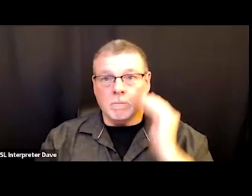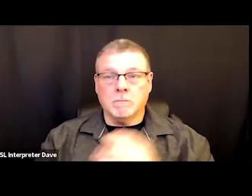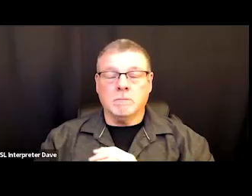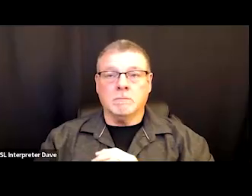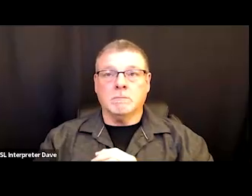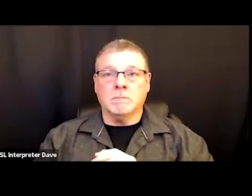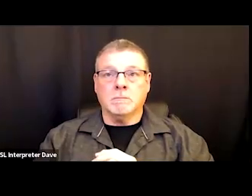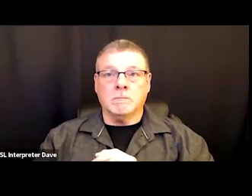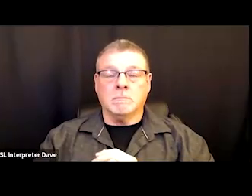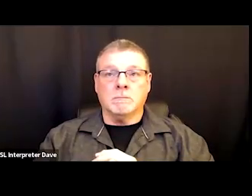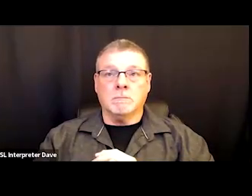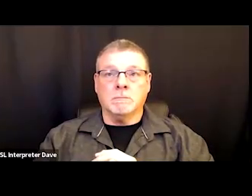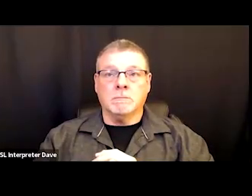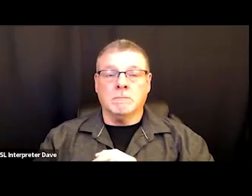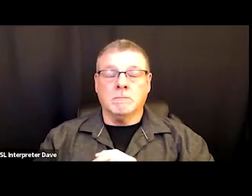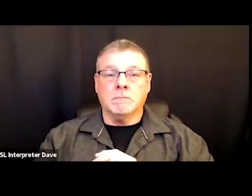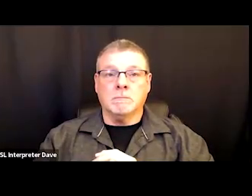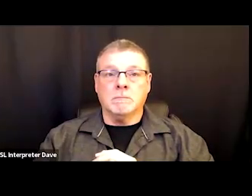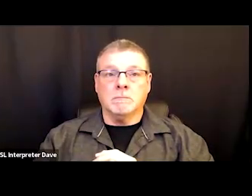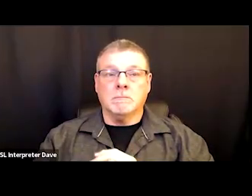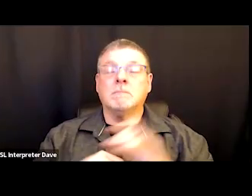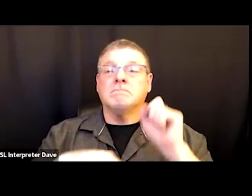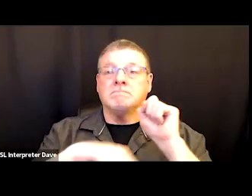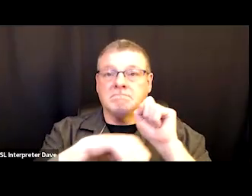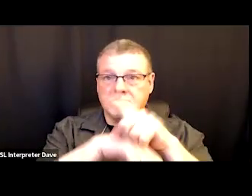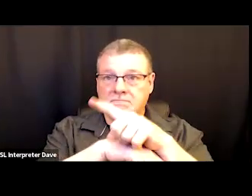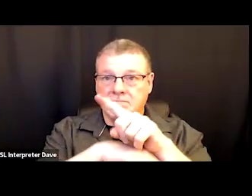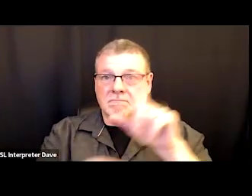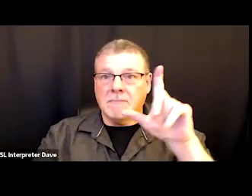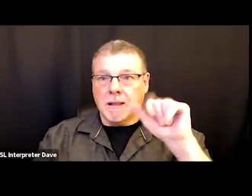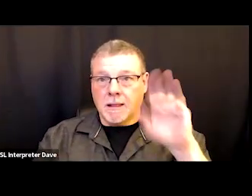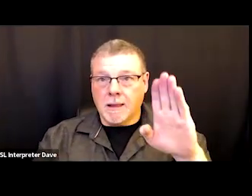and then sent to the lab matched to that individual.